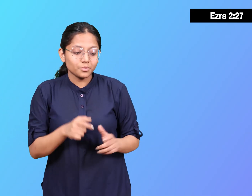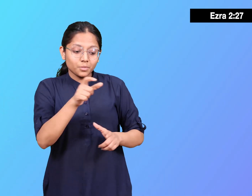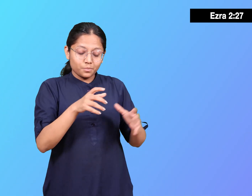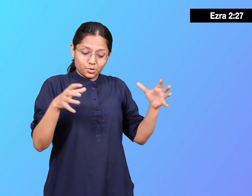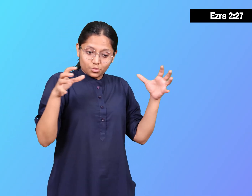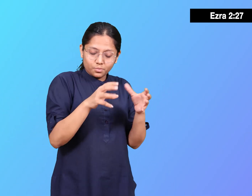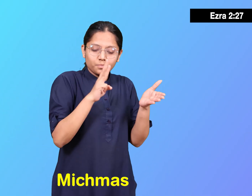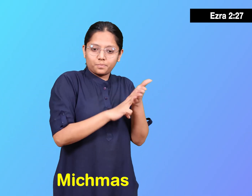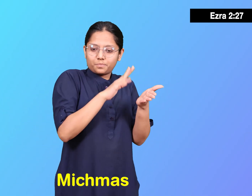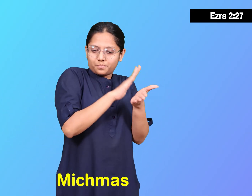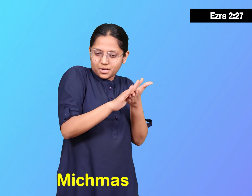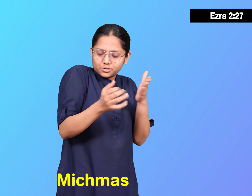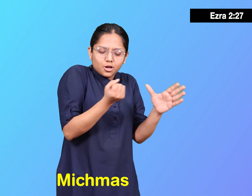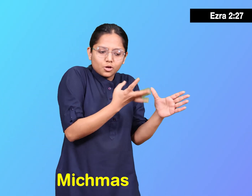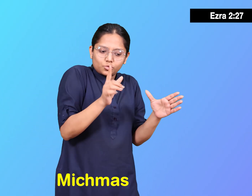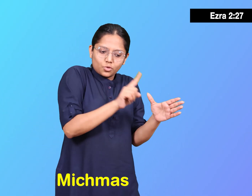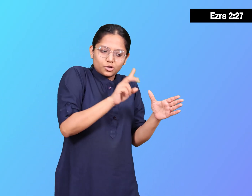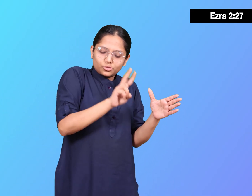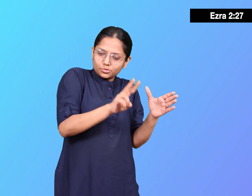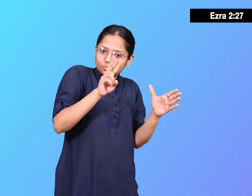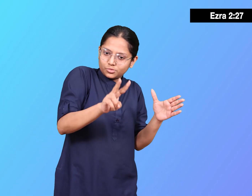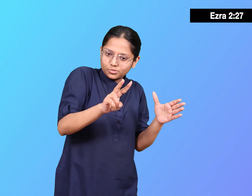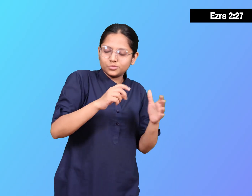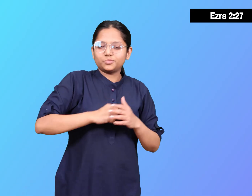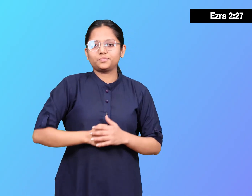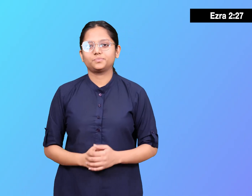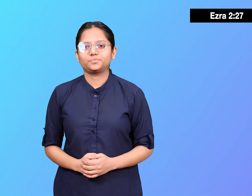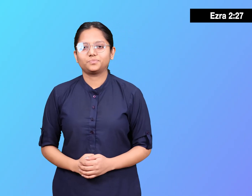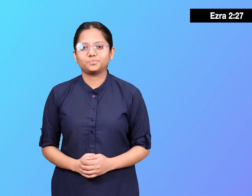from the town of Micmash: 122